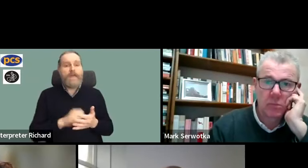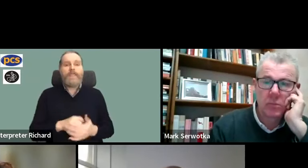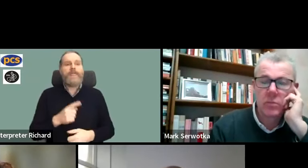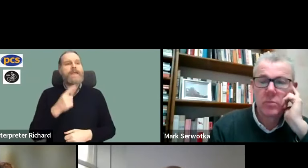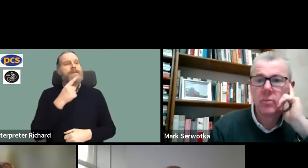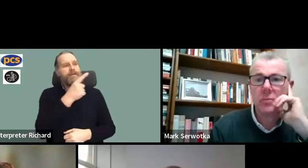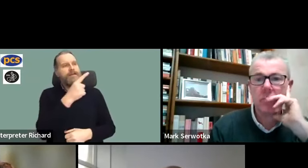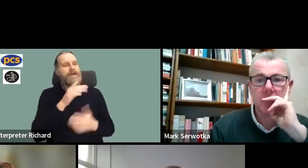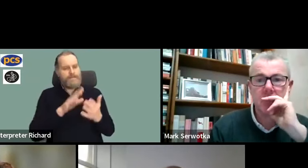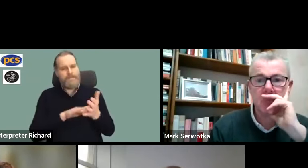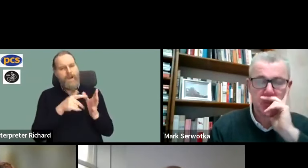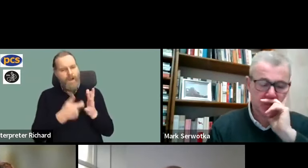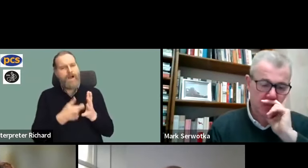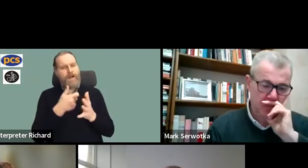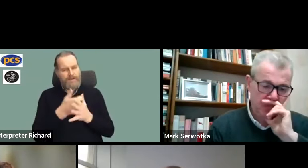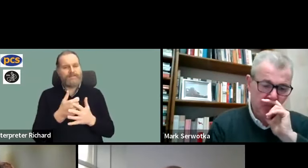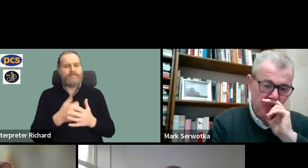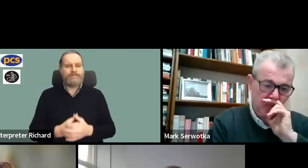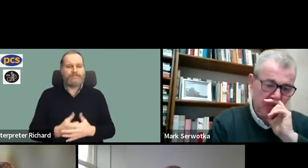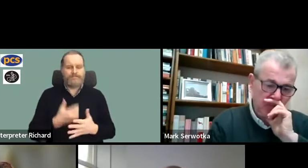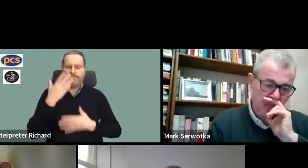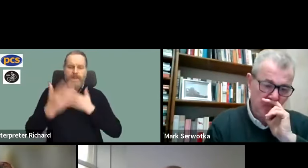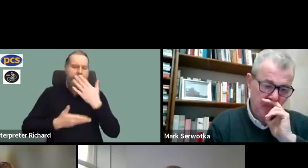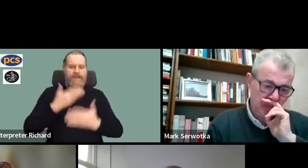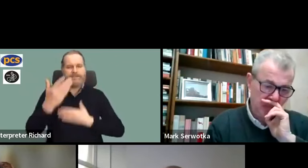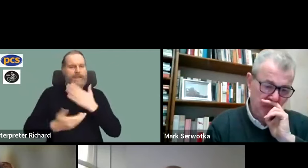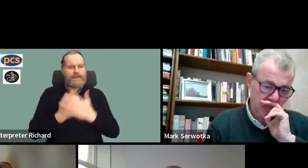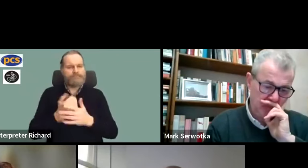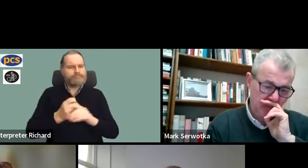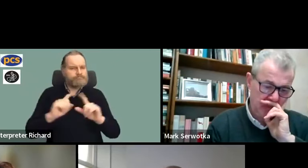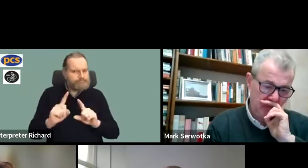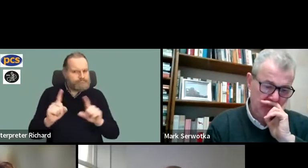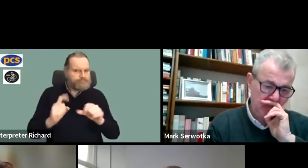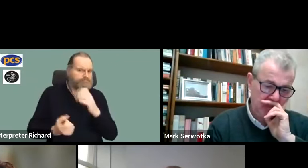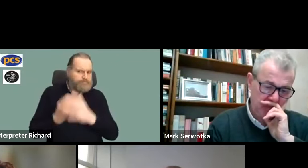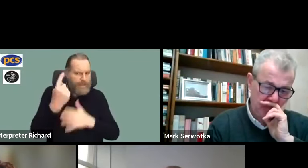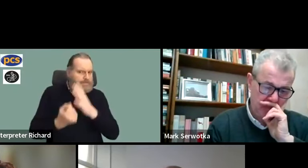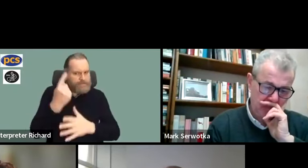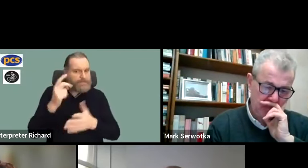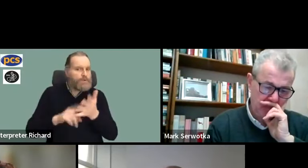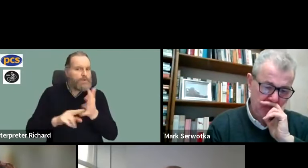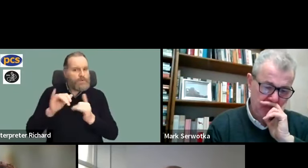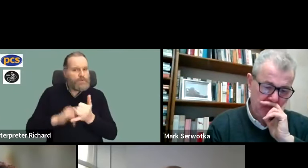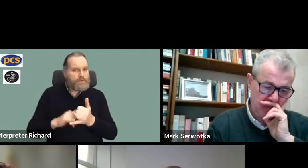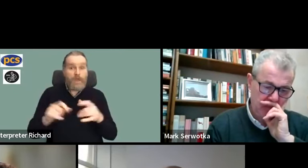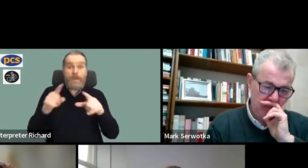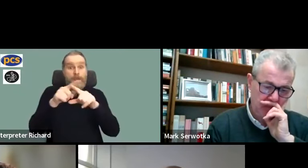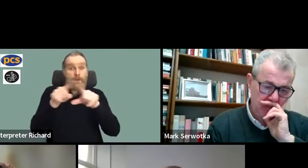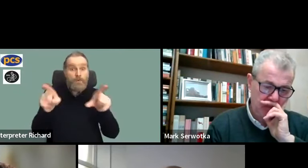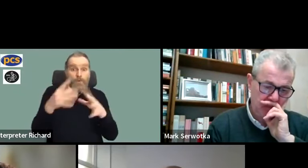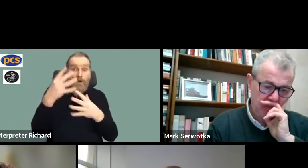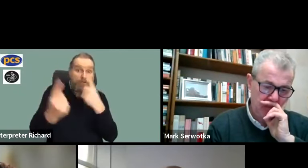m Ephra, and then from our general secretary, and then we'll make sure there's, plenty make sure there's, plenty of opportunity for you of opportunity for you to raise